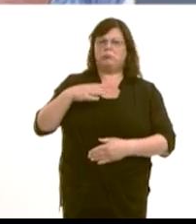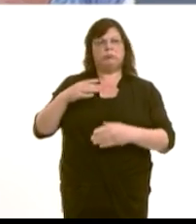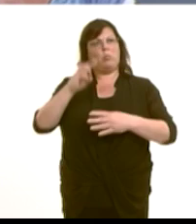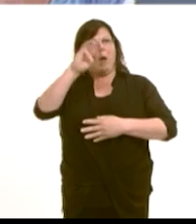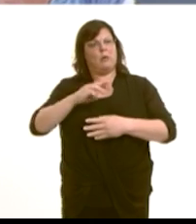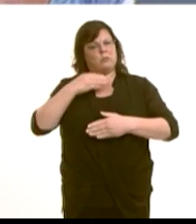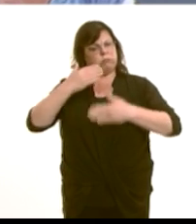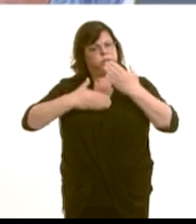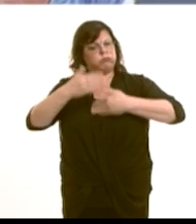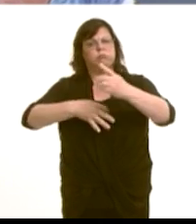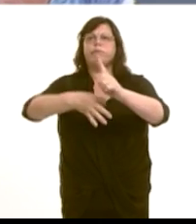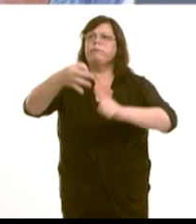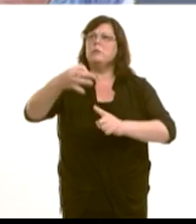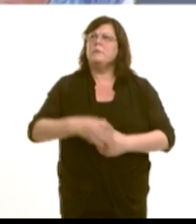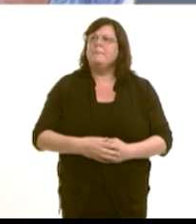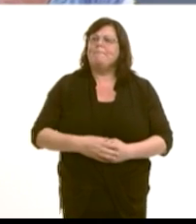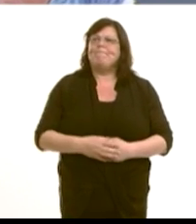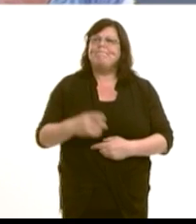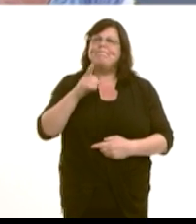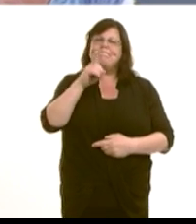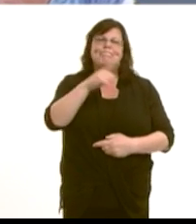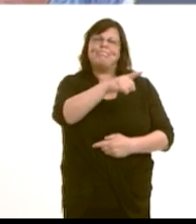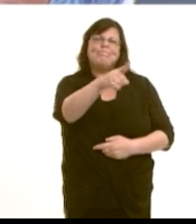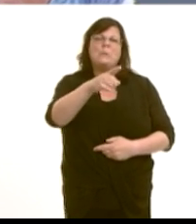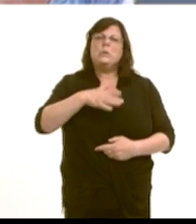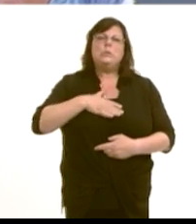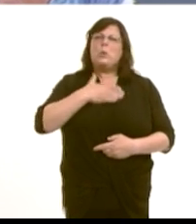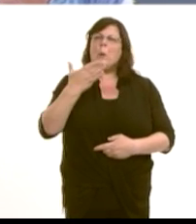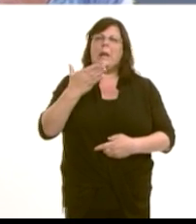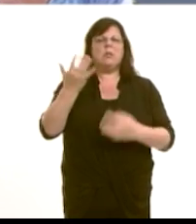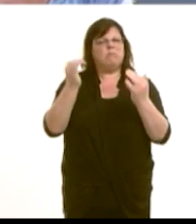Now, the last thing they need right now is more division and more in-fighting.